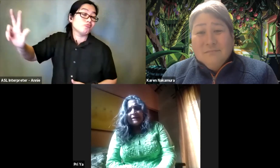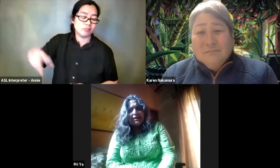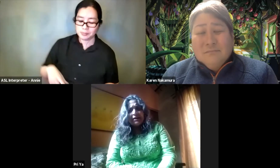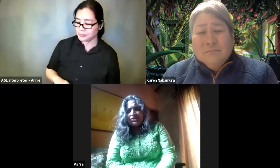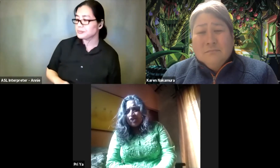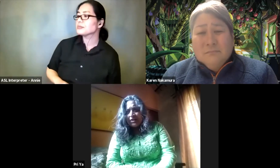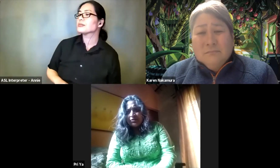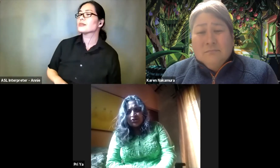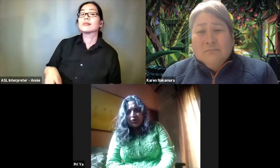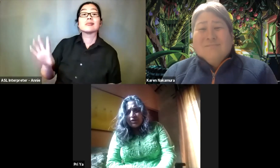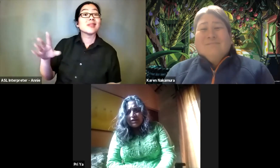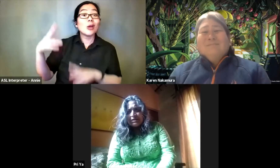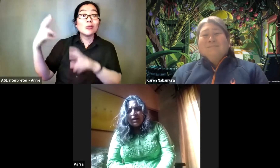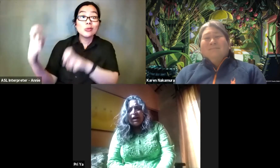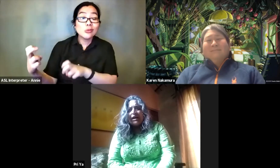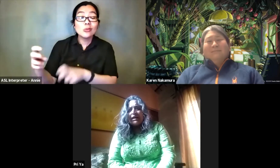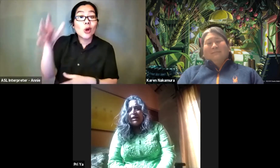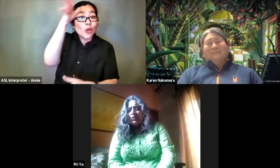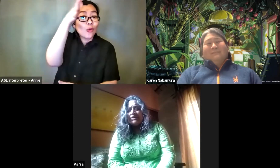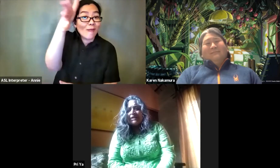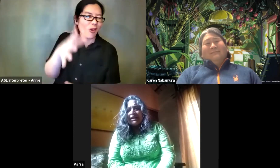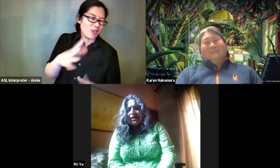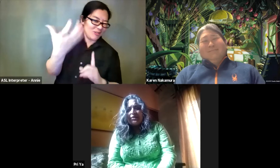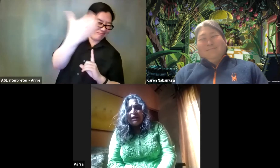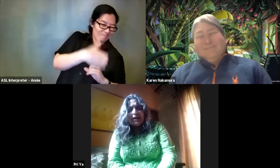tell her his childhood stories, he would sing her a lullaby.